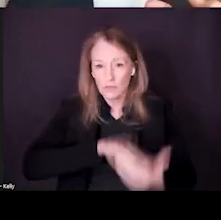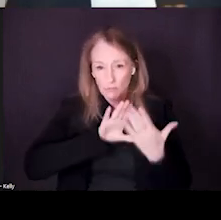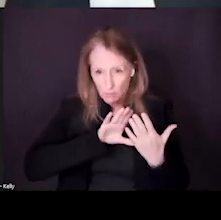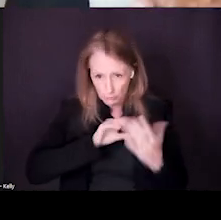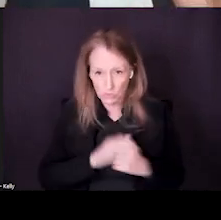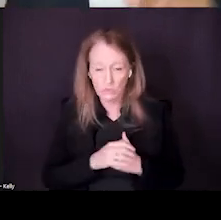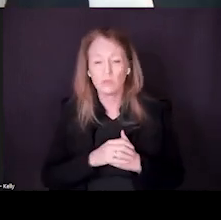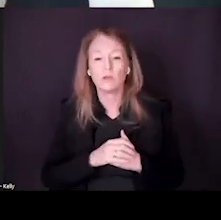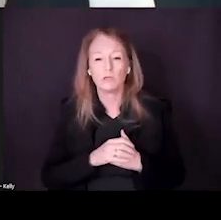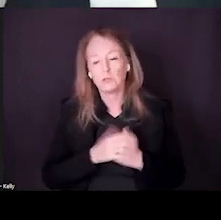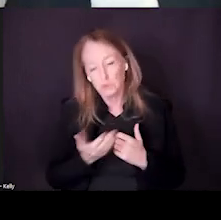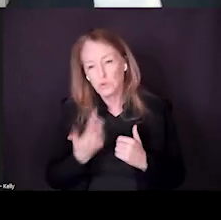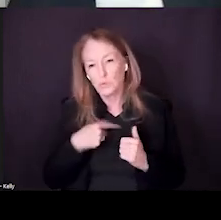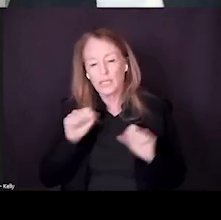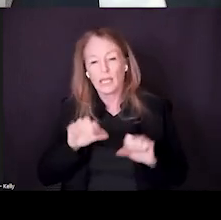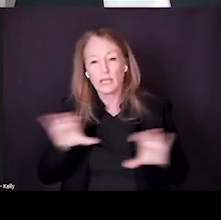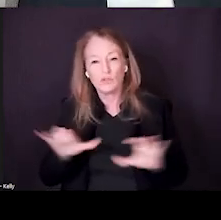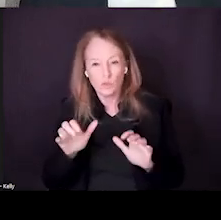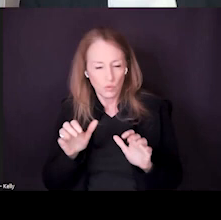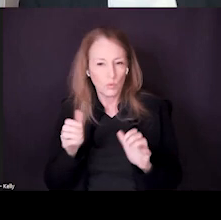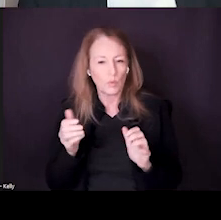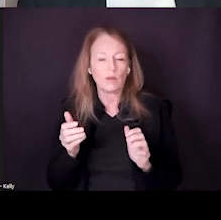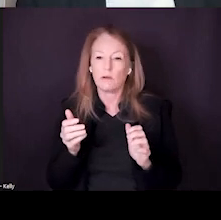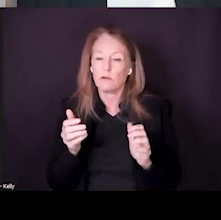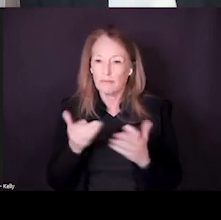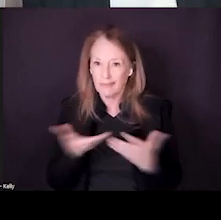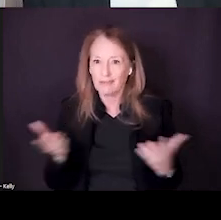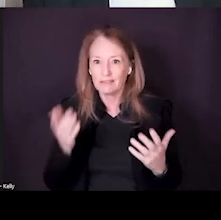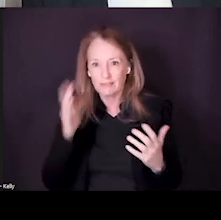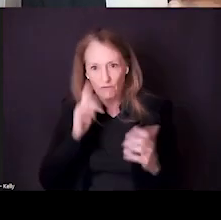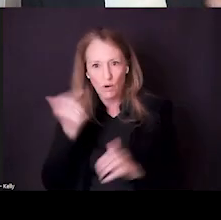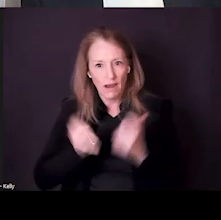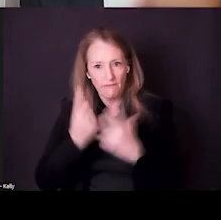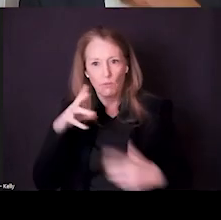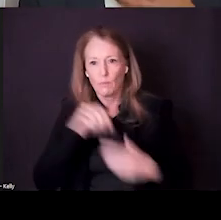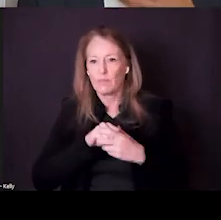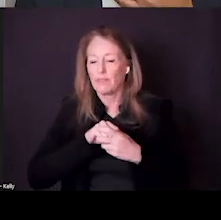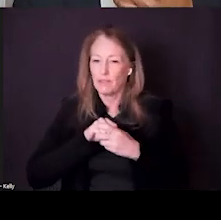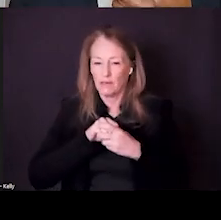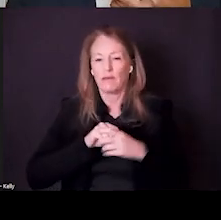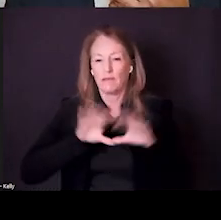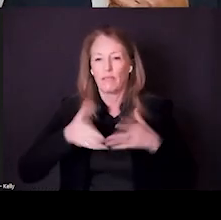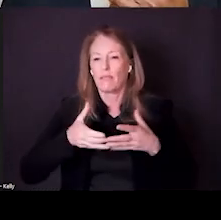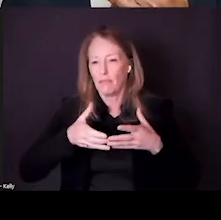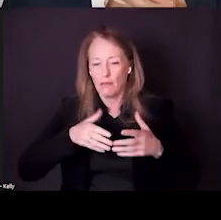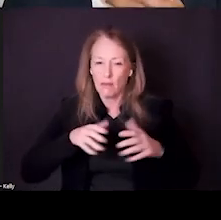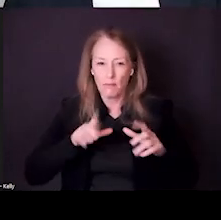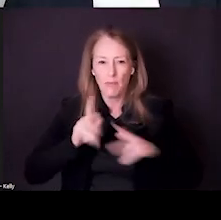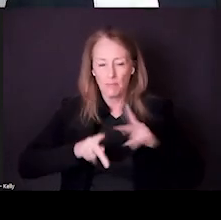WE CAN BE DOING ACROSS THE POPULATION. AT THE TOP OF THE PYRAMID, ONE OF THE THINGS THAT THE APA DOES IS THAT WE DO CLINICAL